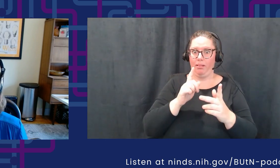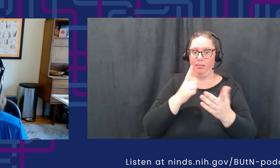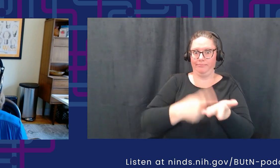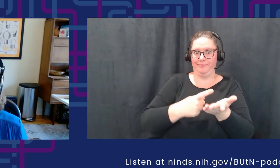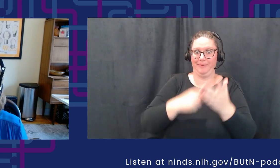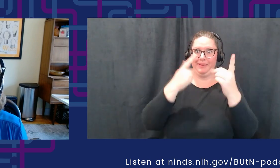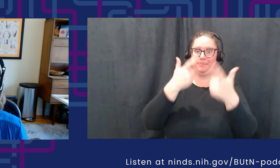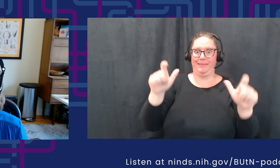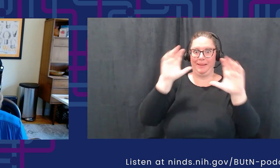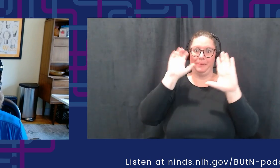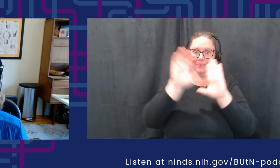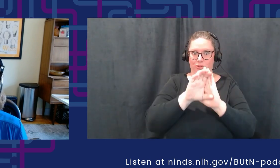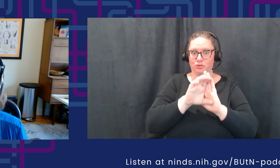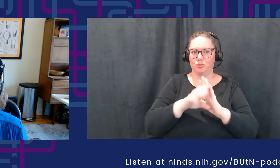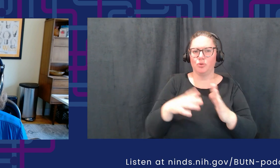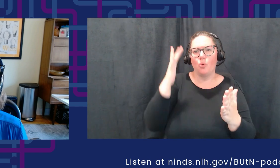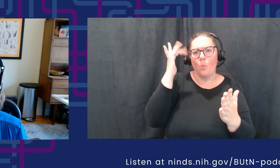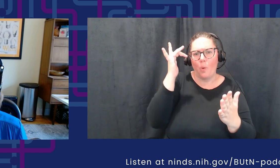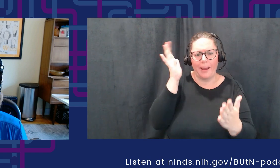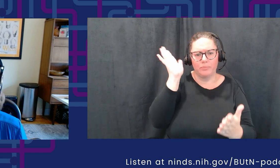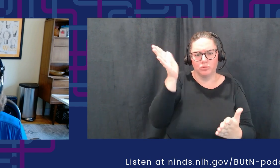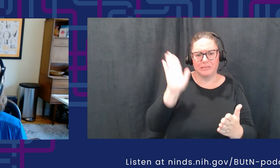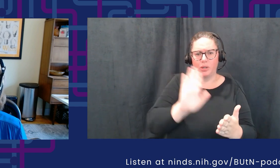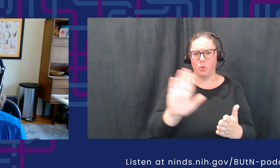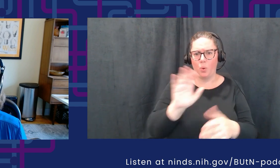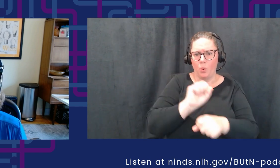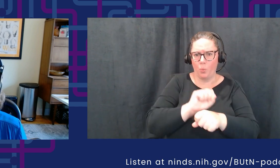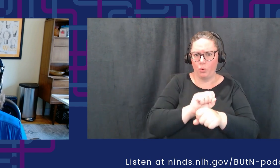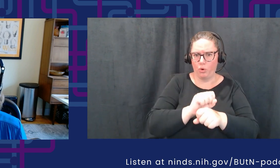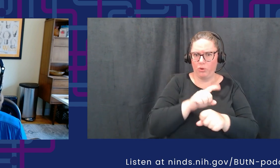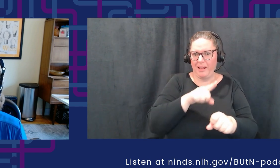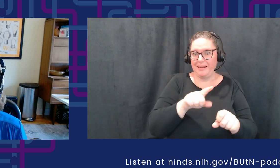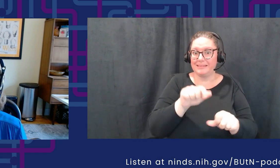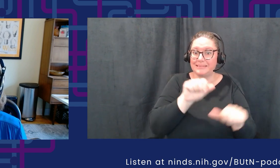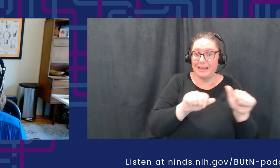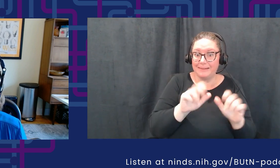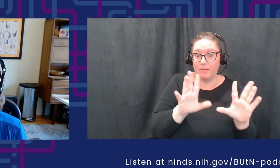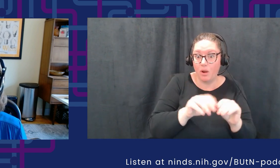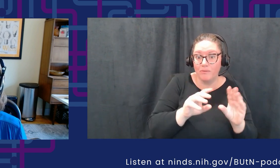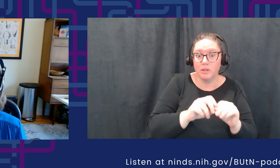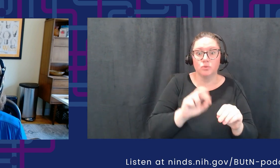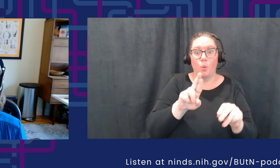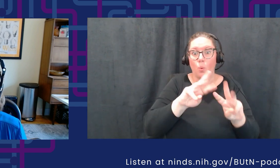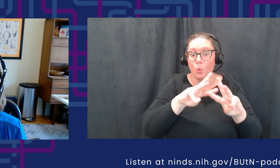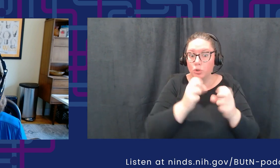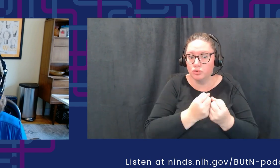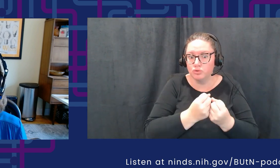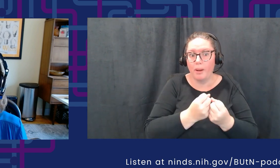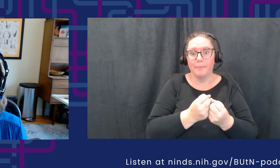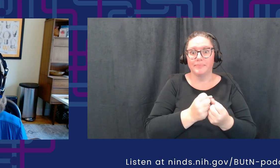Why even present your work at scientific conferences or workshops and symposia and things like that?